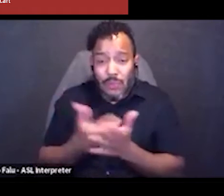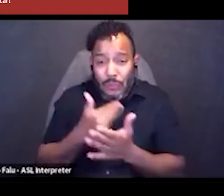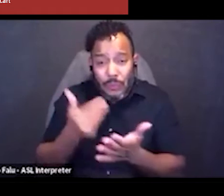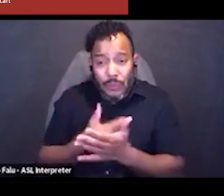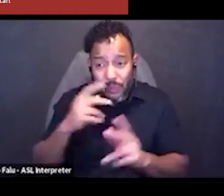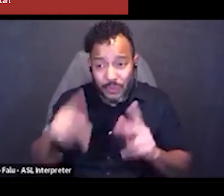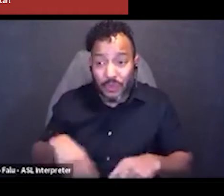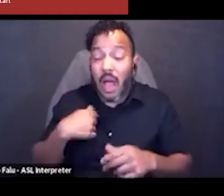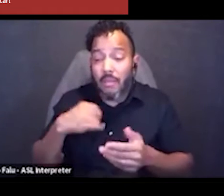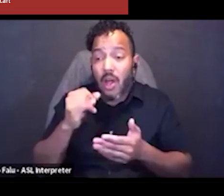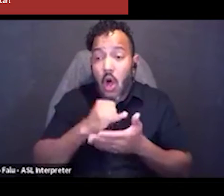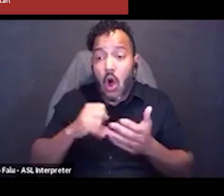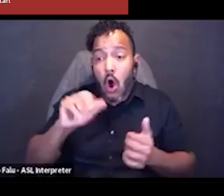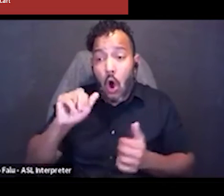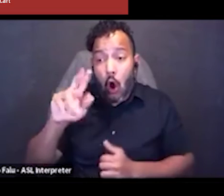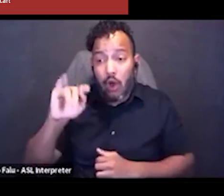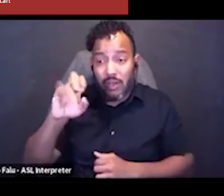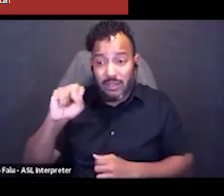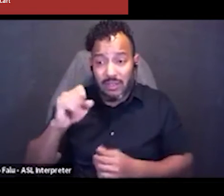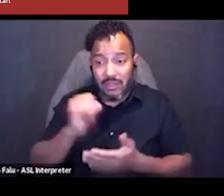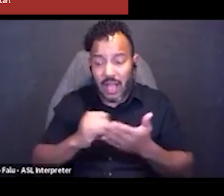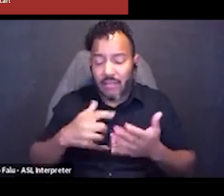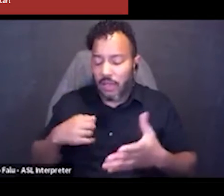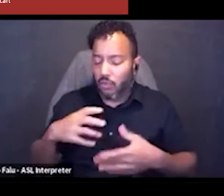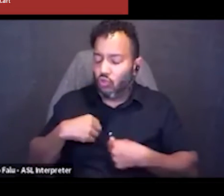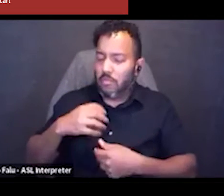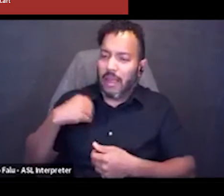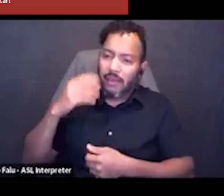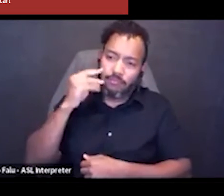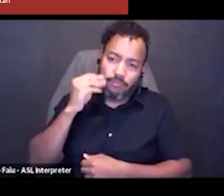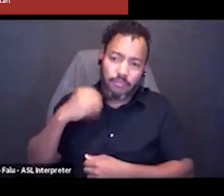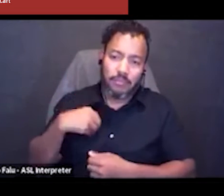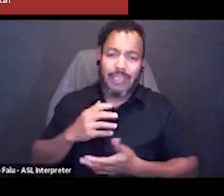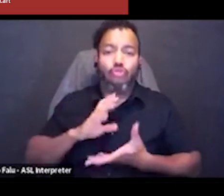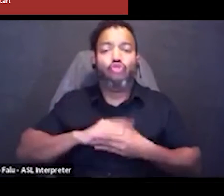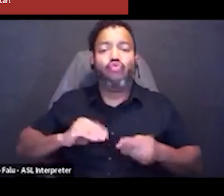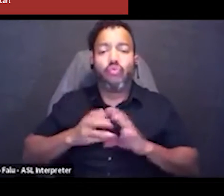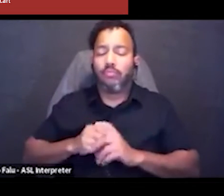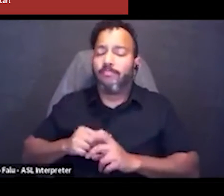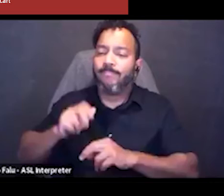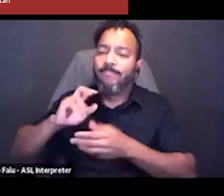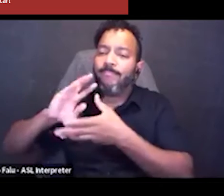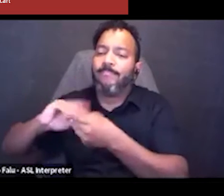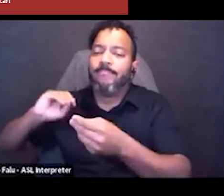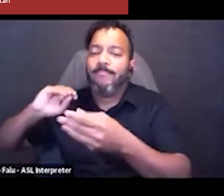go around just sharing my story. That's kind of all I feel I can provide.